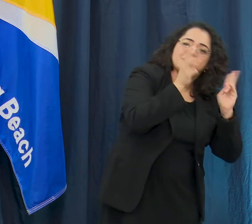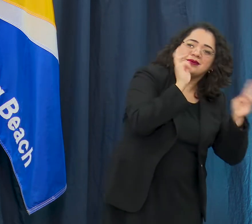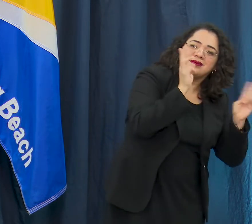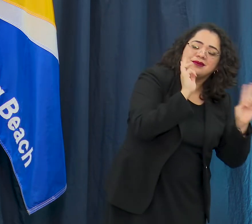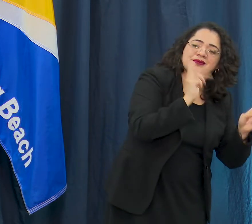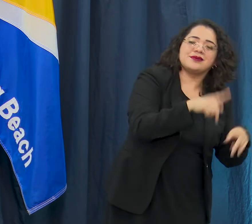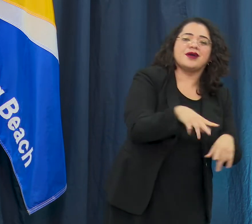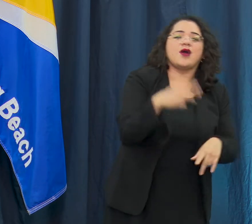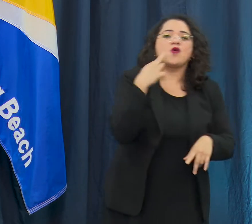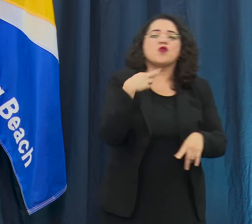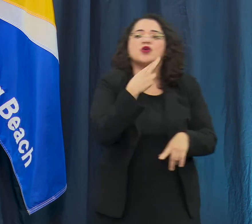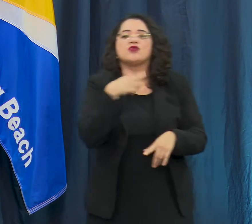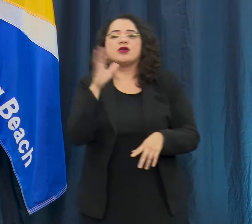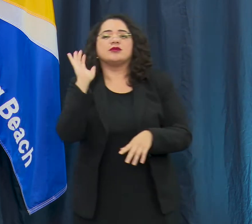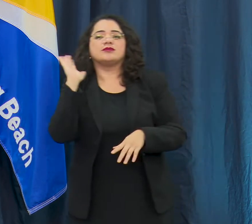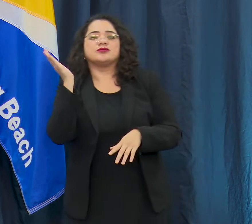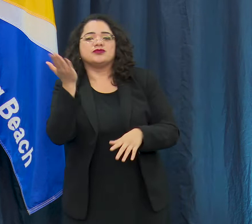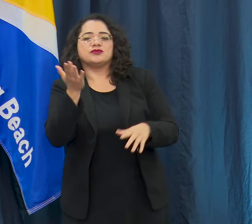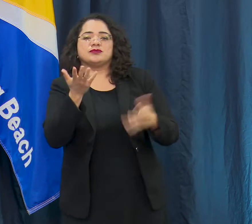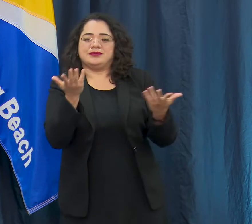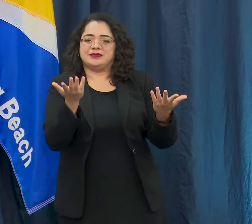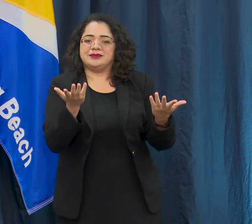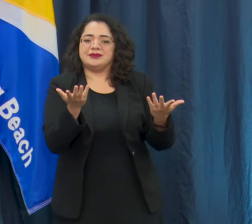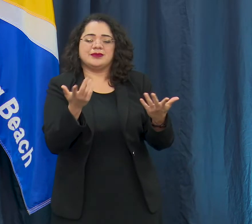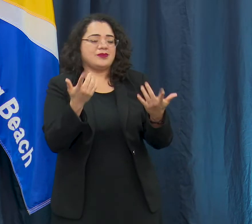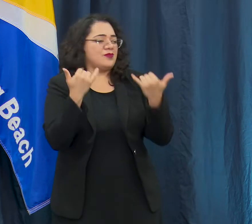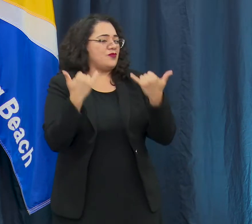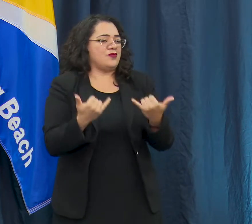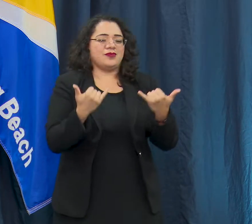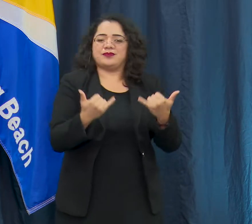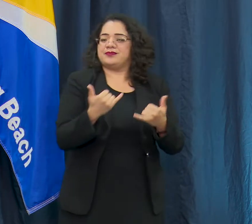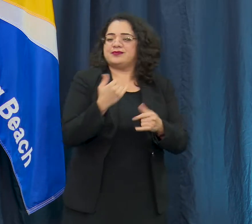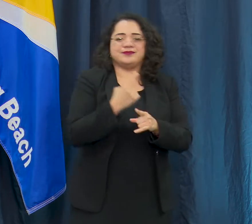as you are adjacent to people and be safe, wash your hands, take care of